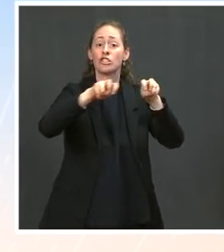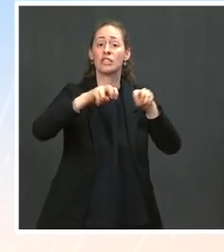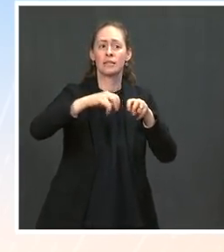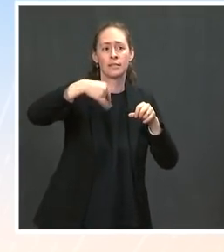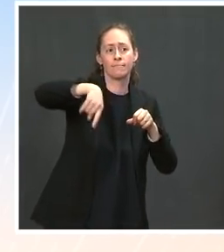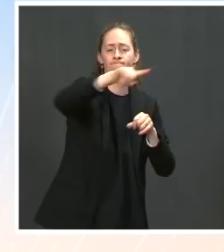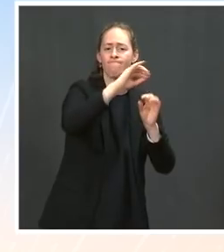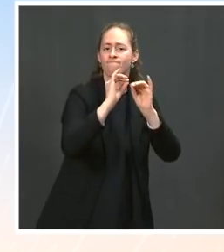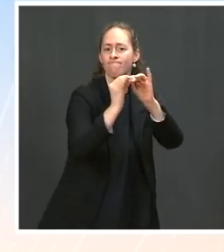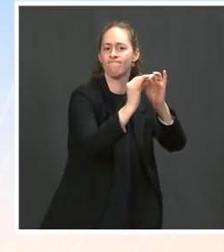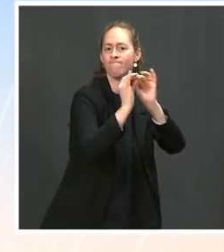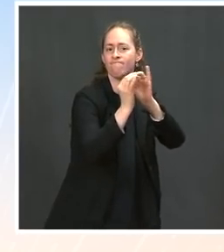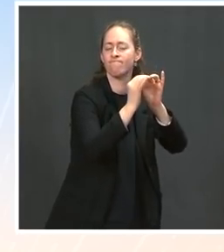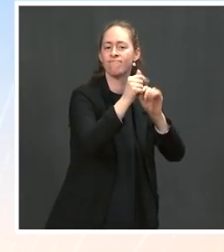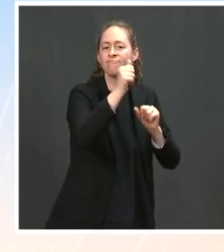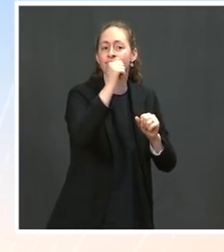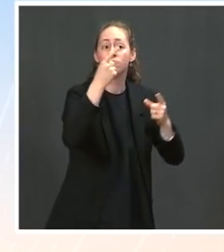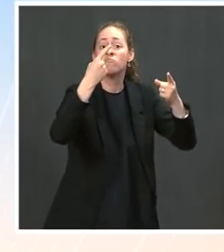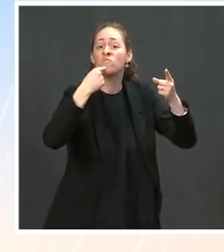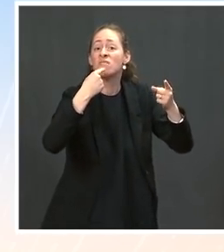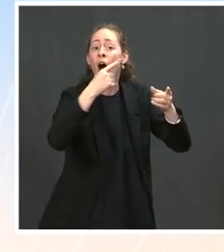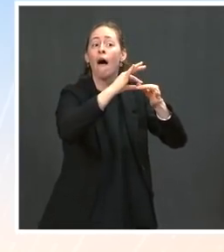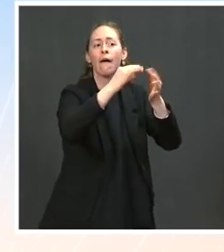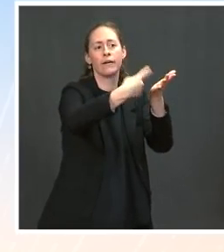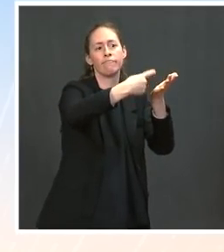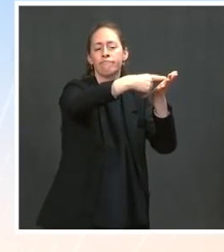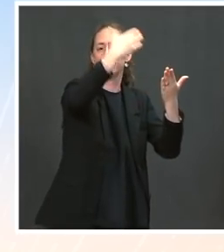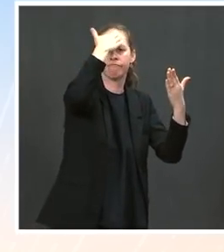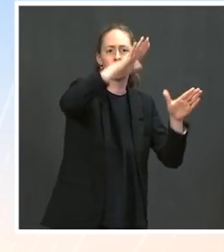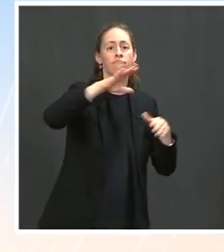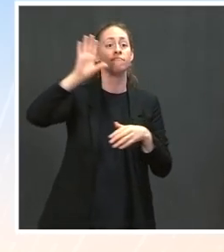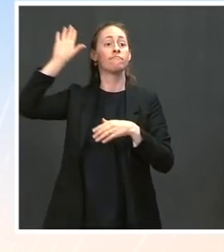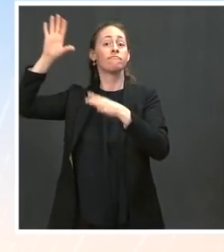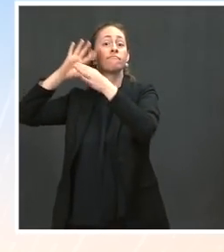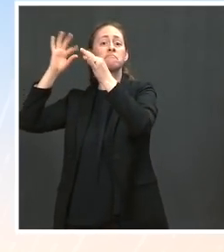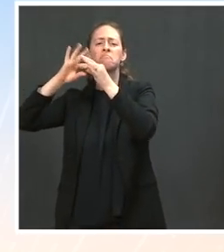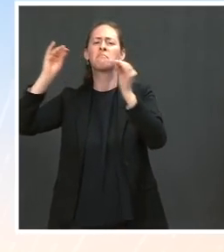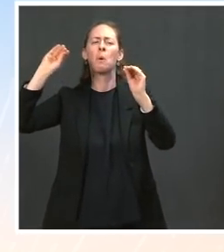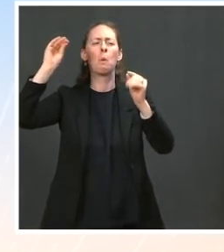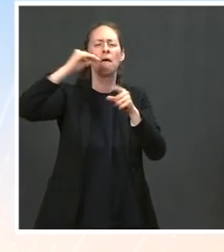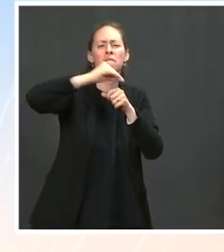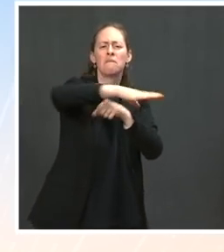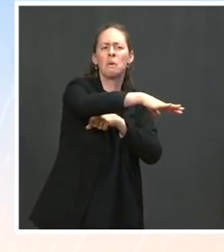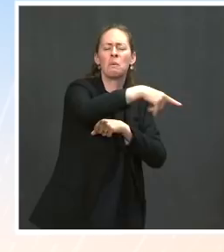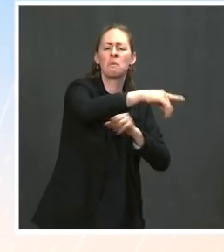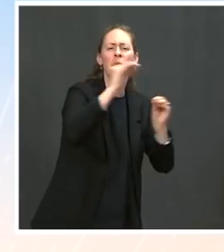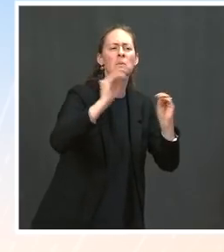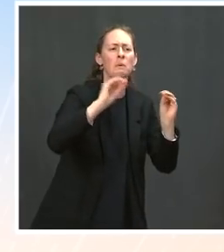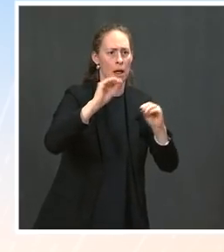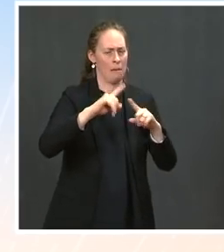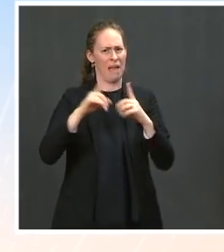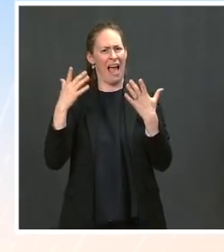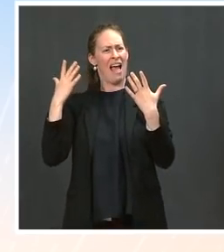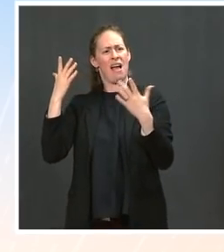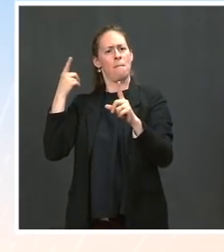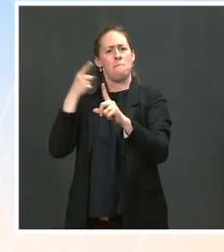He certainly is not looking to influence, but he has been touched by the impact on the family. Hence, he called the family yesterday